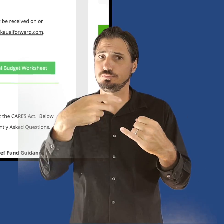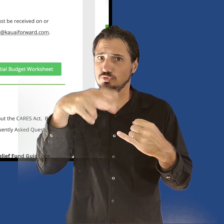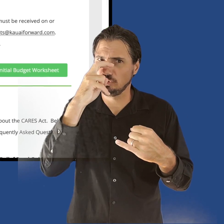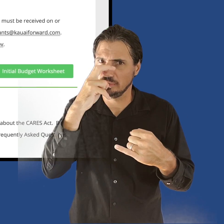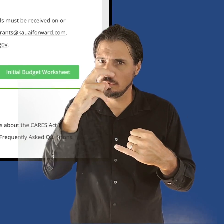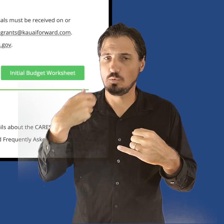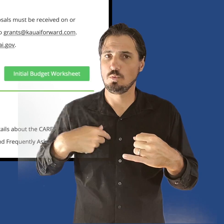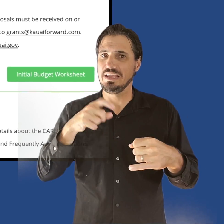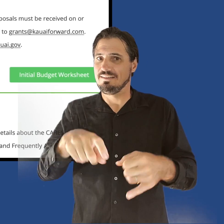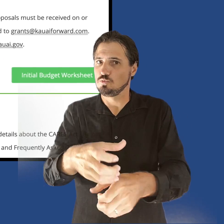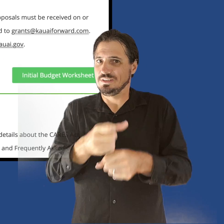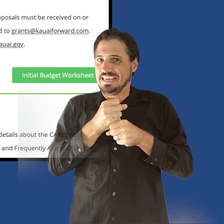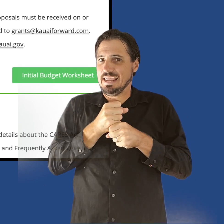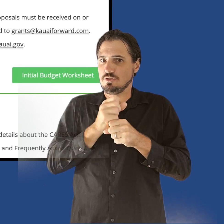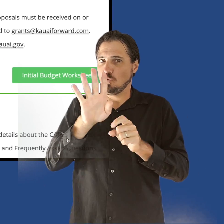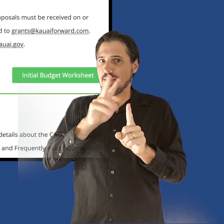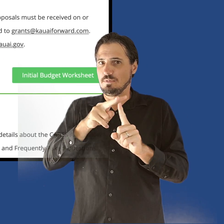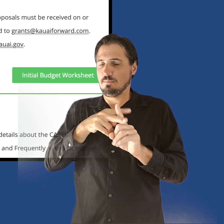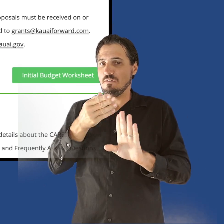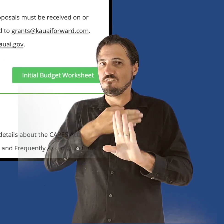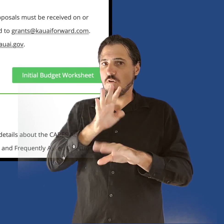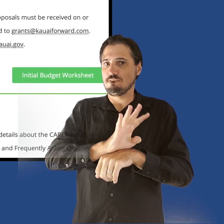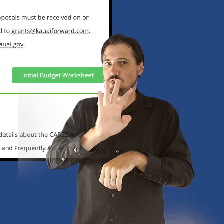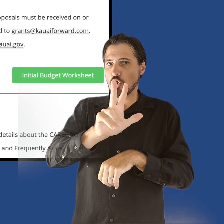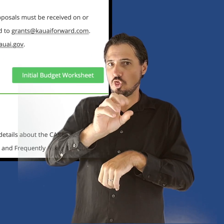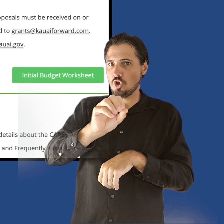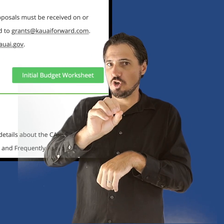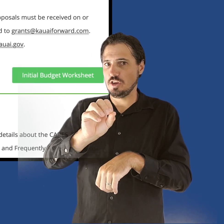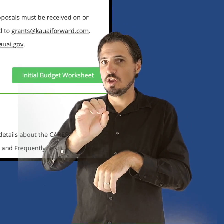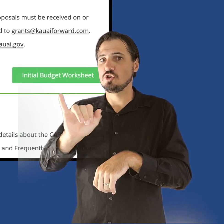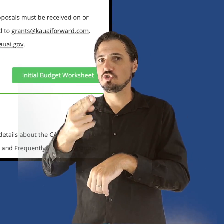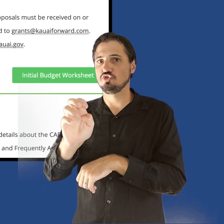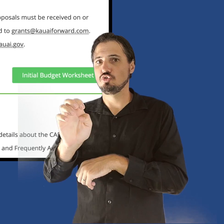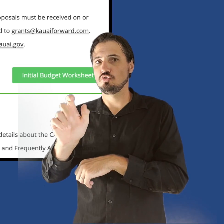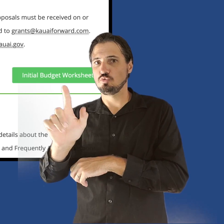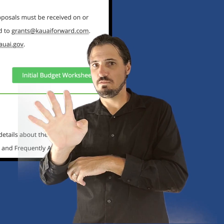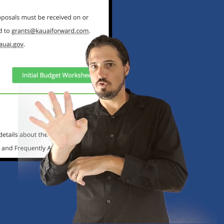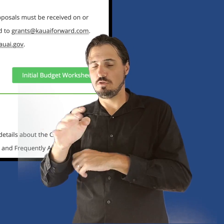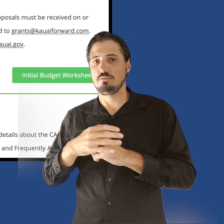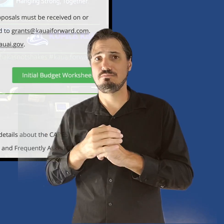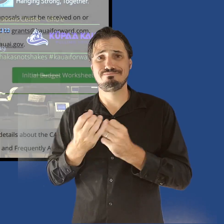Grant proposals must be received by 4:30 p.m. on June 24.